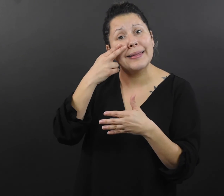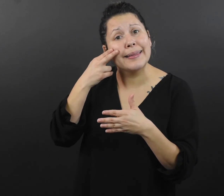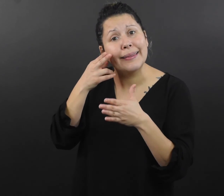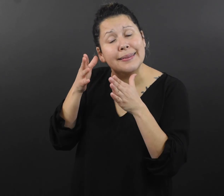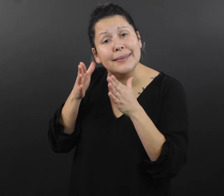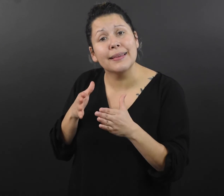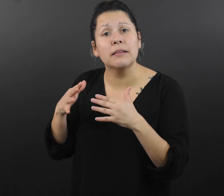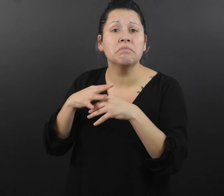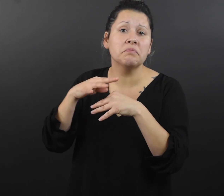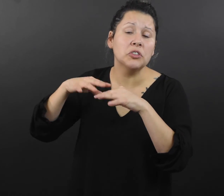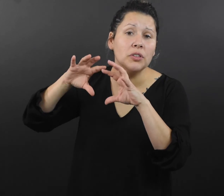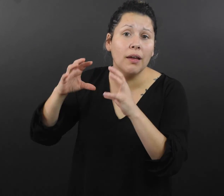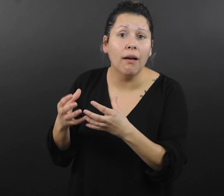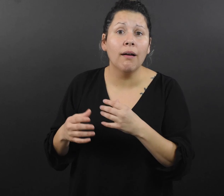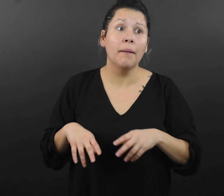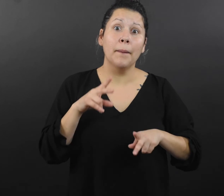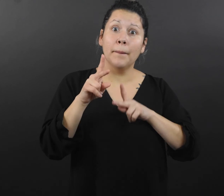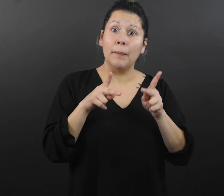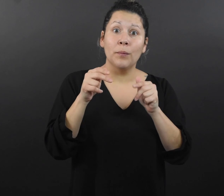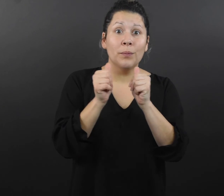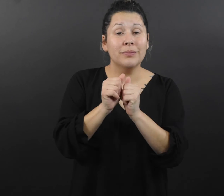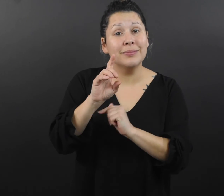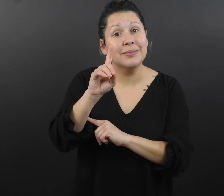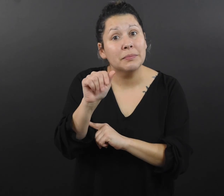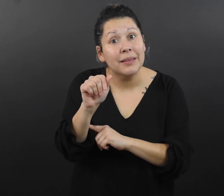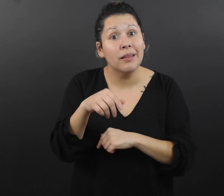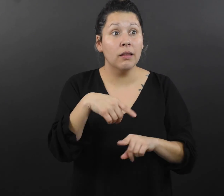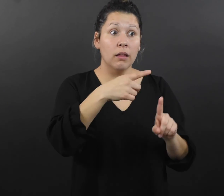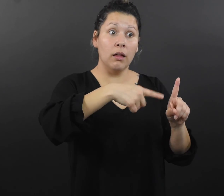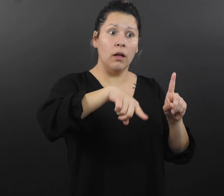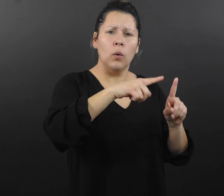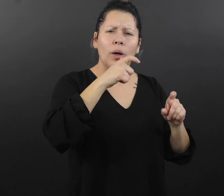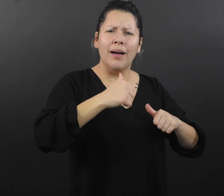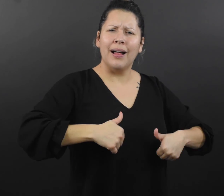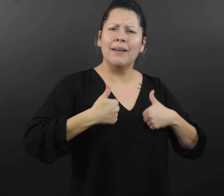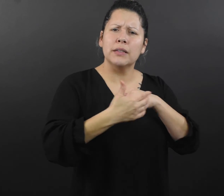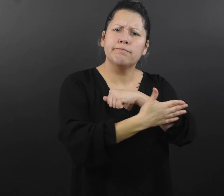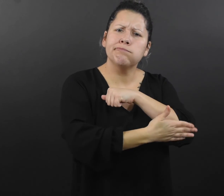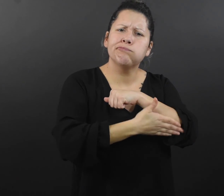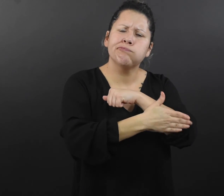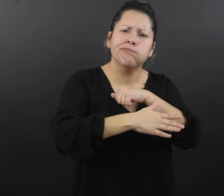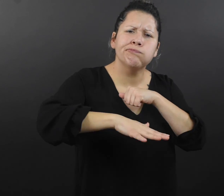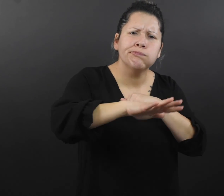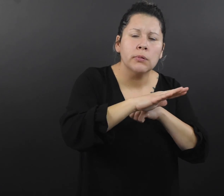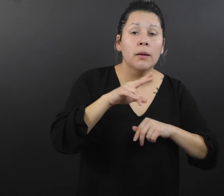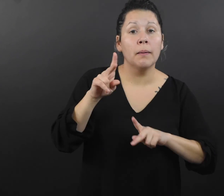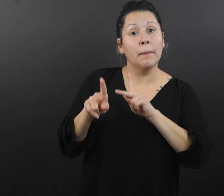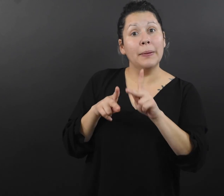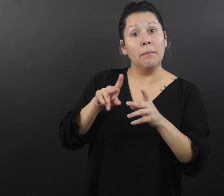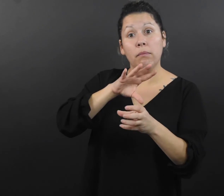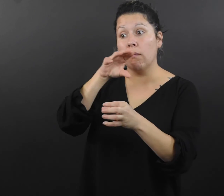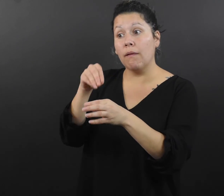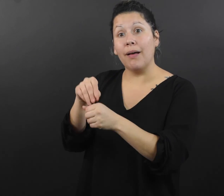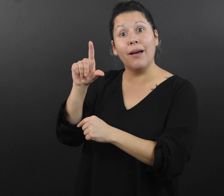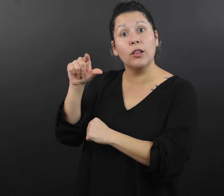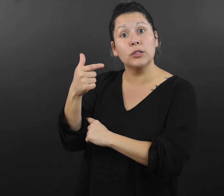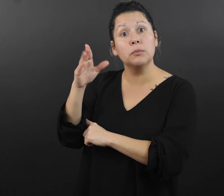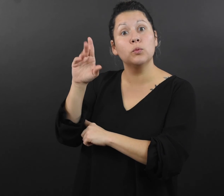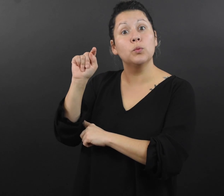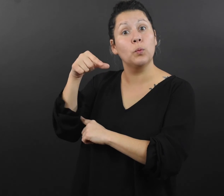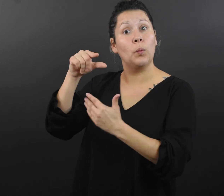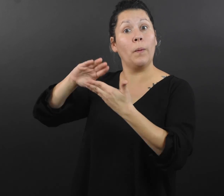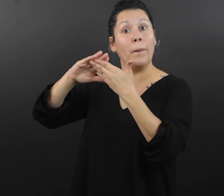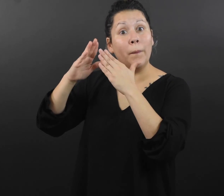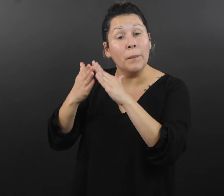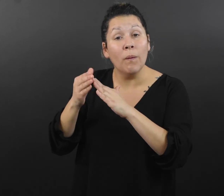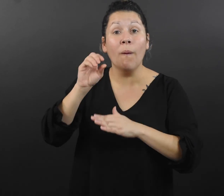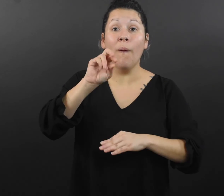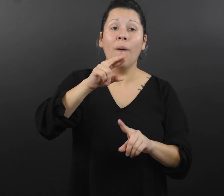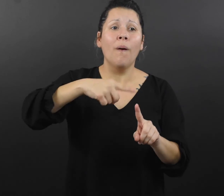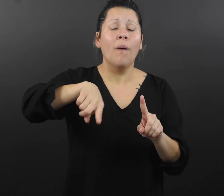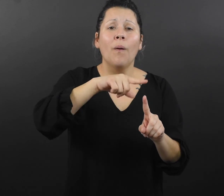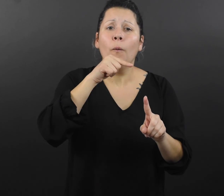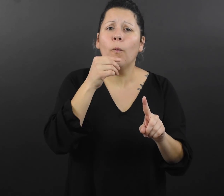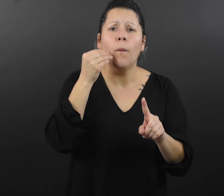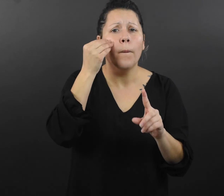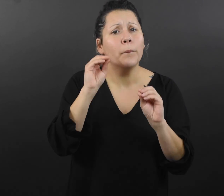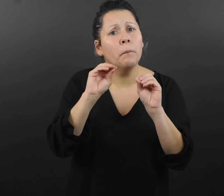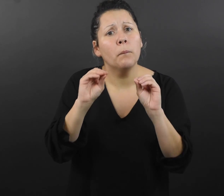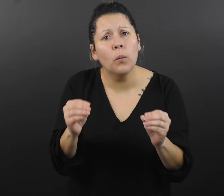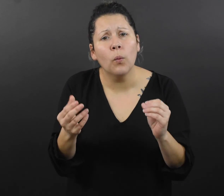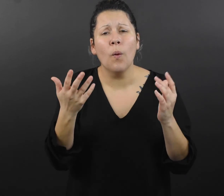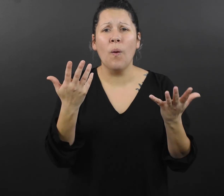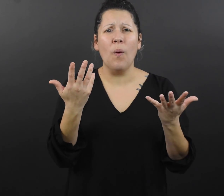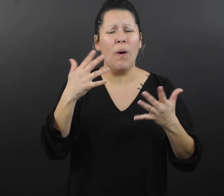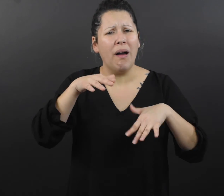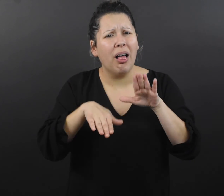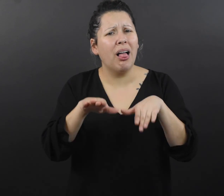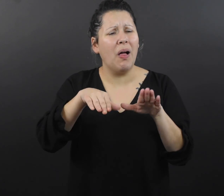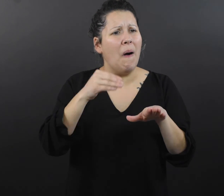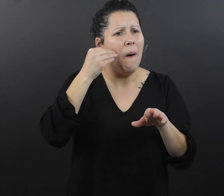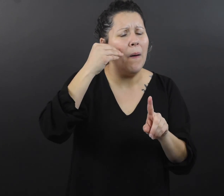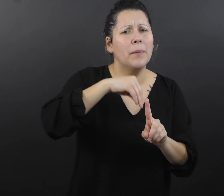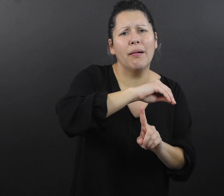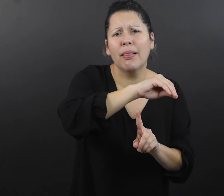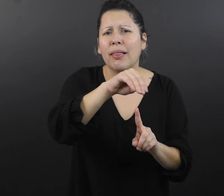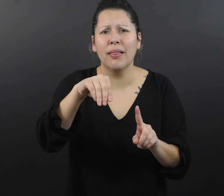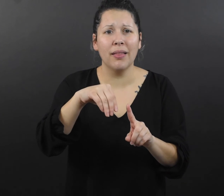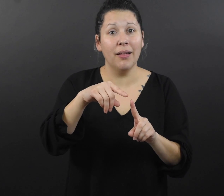homeless or have unstable housing may also be more likely to experience long COVID.